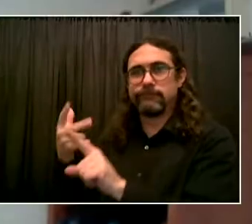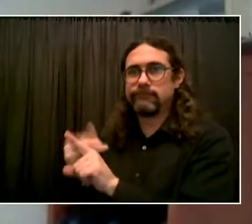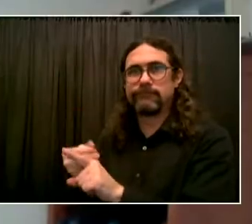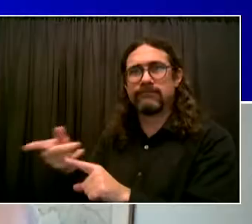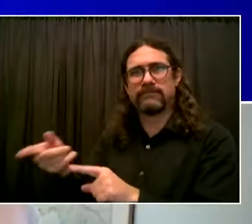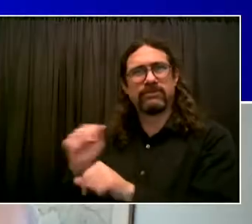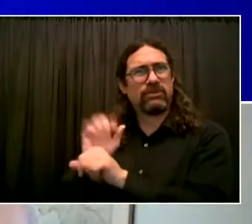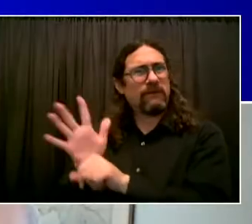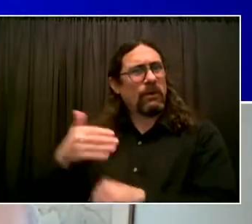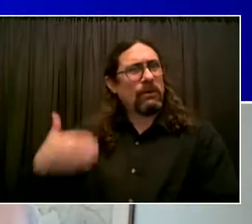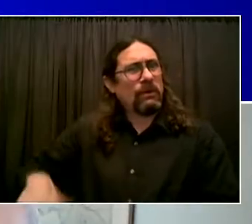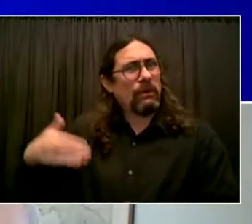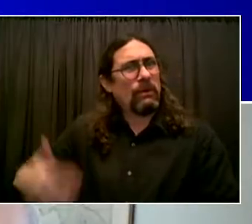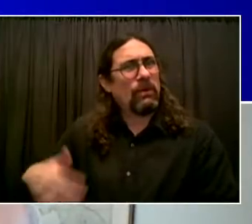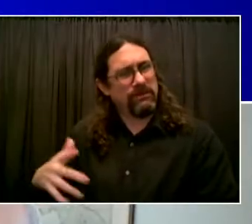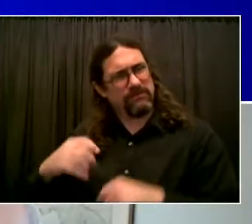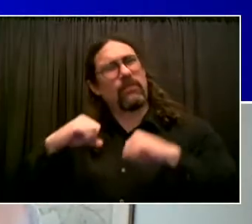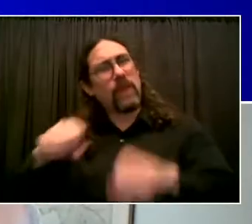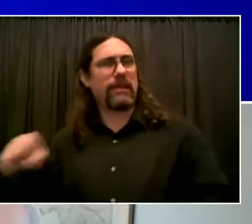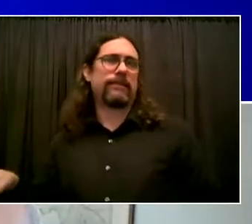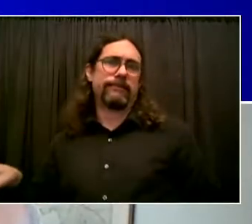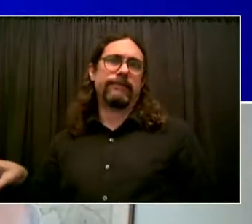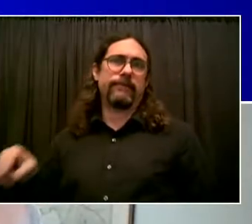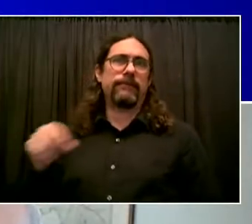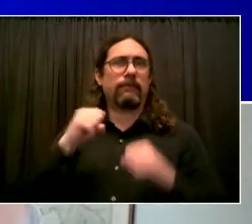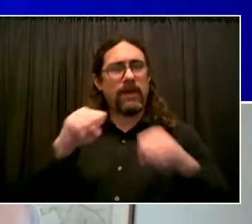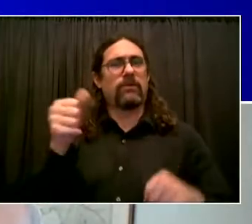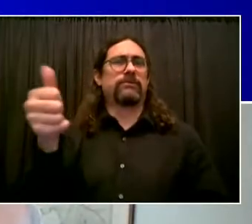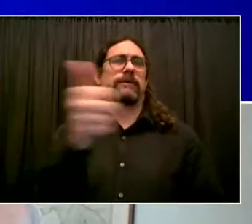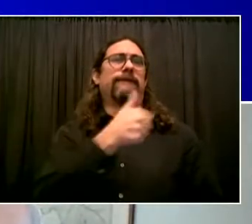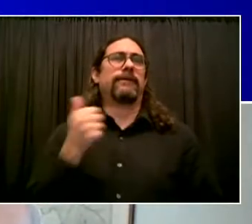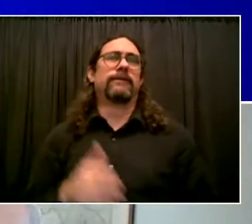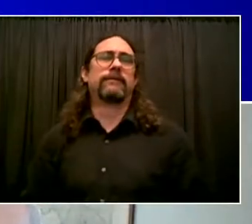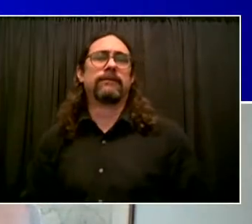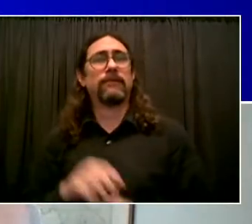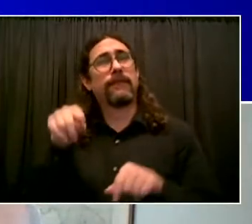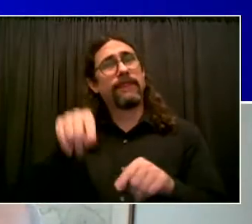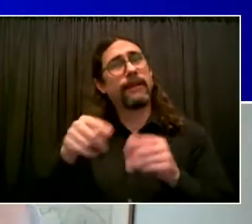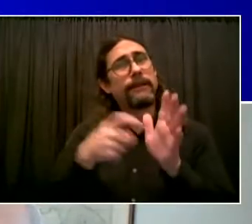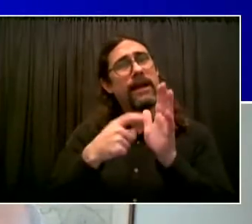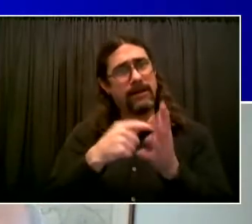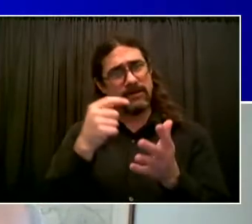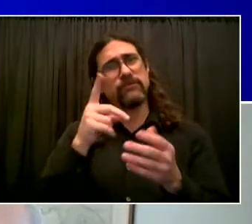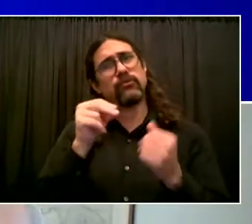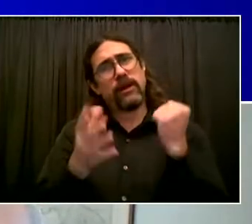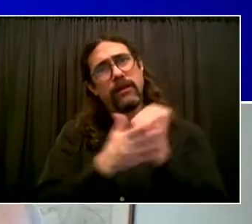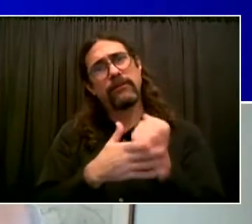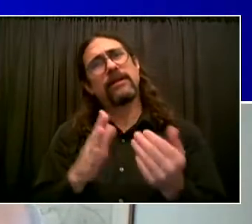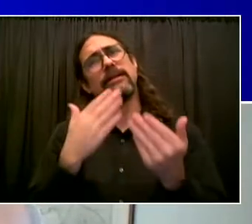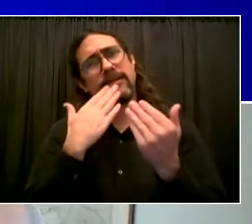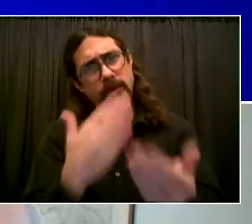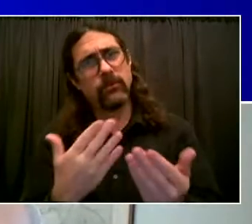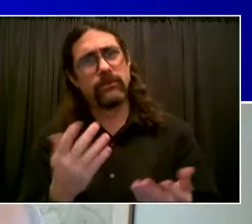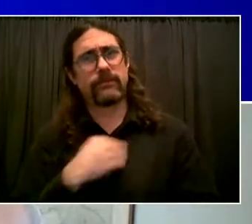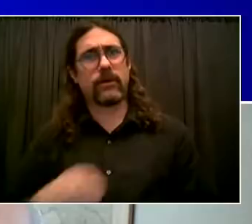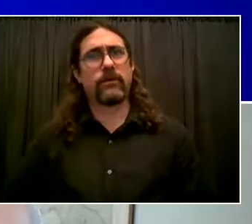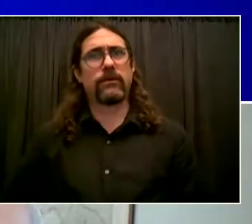DOI NGA VERY IMPORTANT SERVICE TO THE ENTIRE POPULACE OF NEW YORK IN MANDATING VACCINES. THANK YOU SO